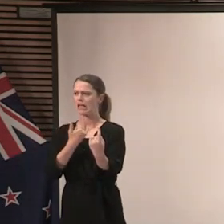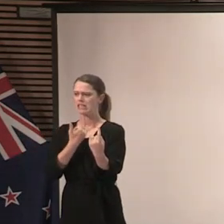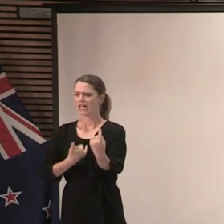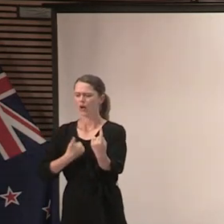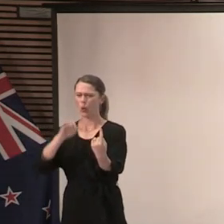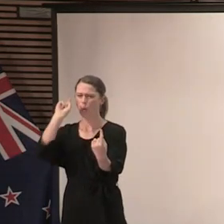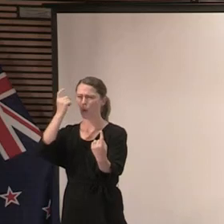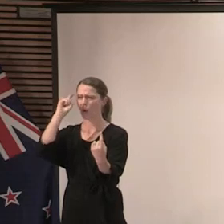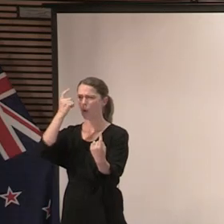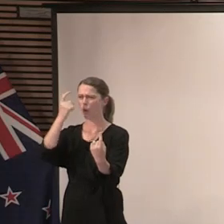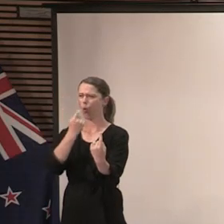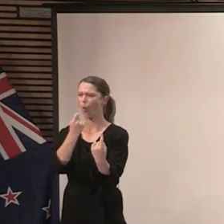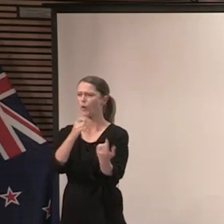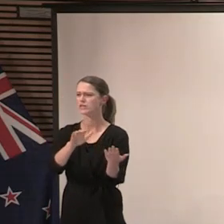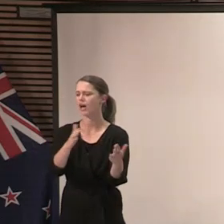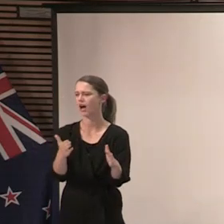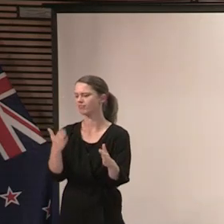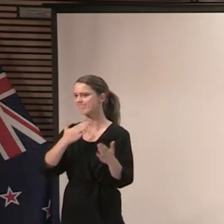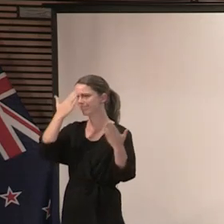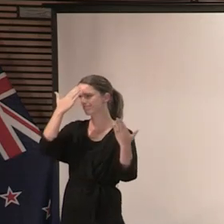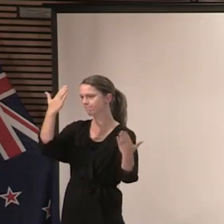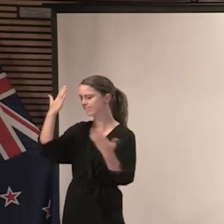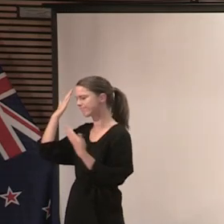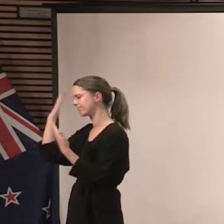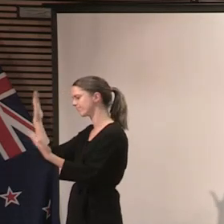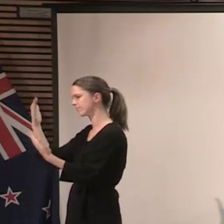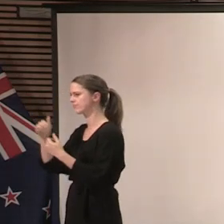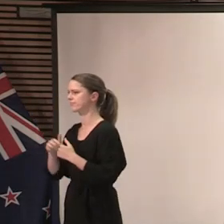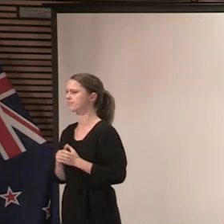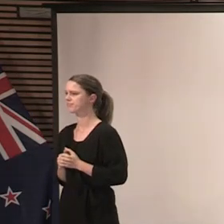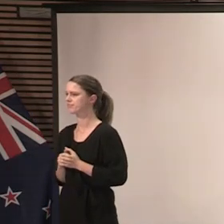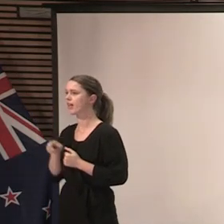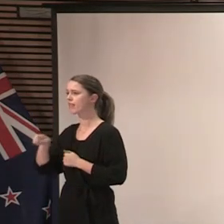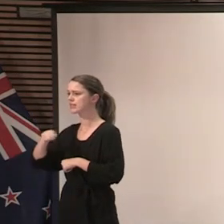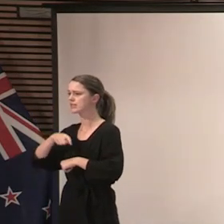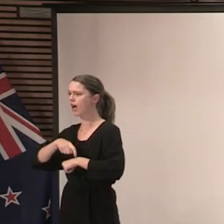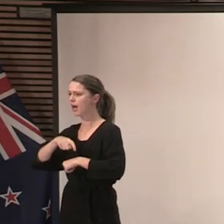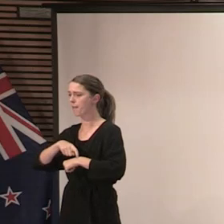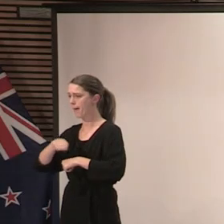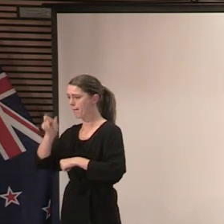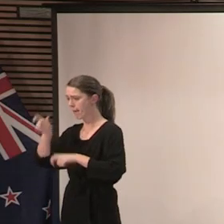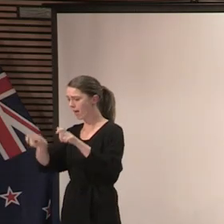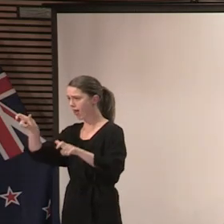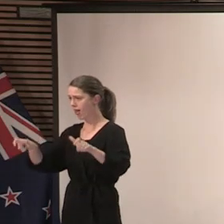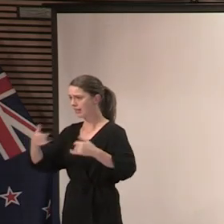to Covid-19 or the many more who have the terror of almost losing someone. Throughout